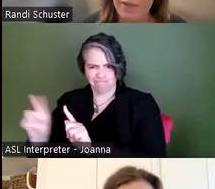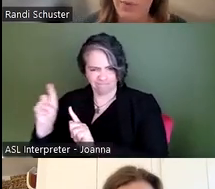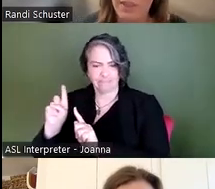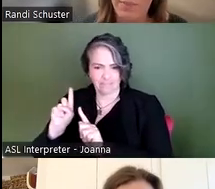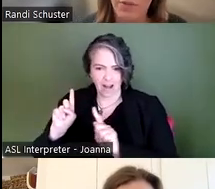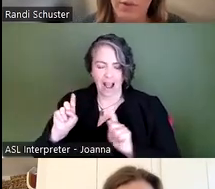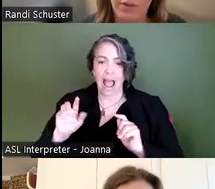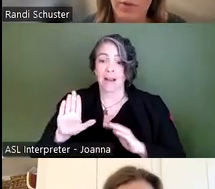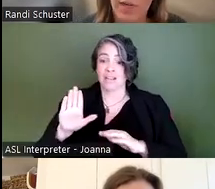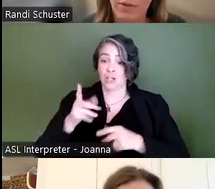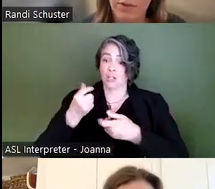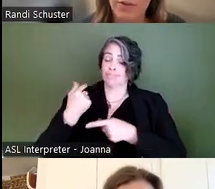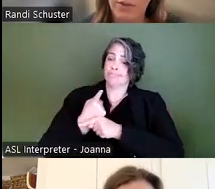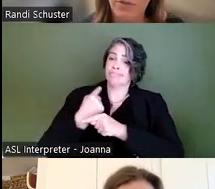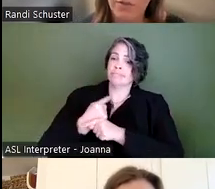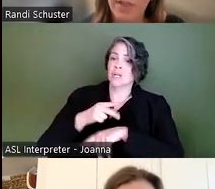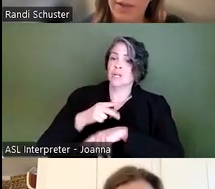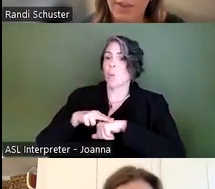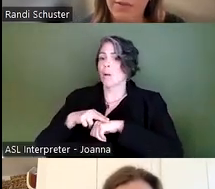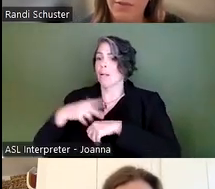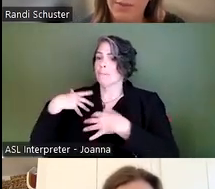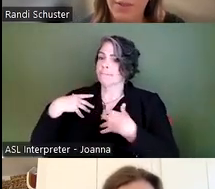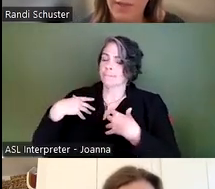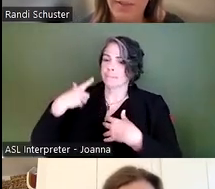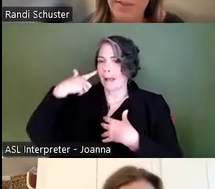And we need to make sure that those stakeholders are involved in how we define what our next